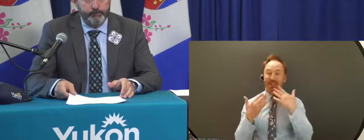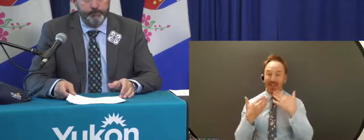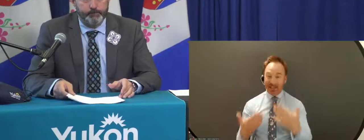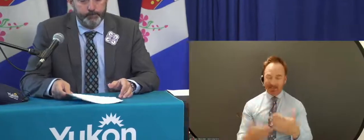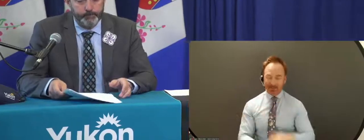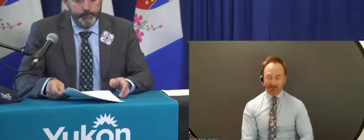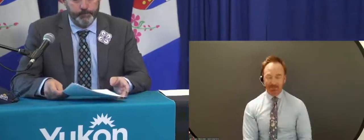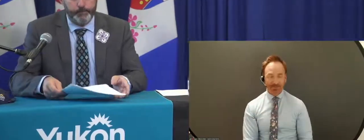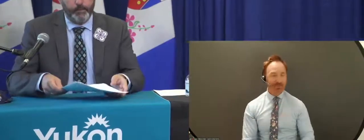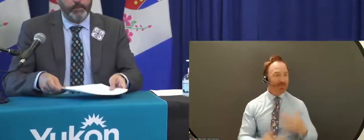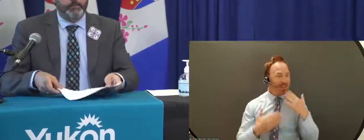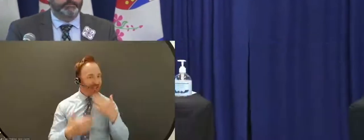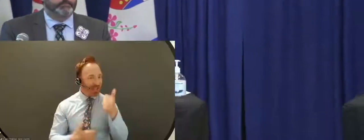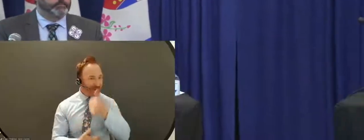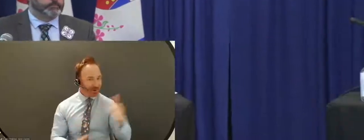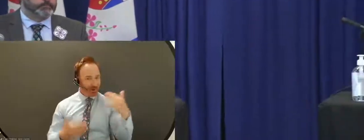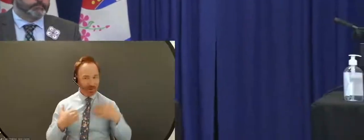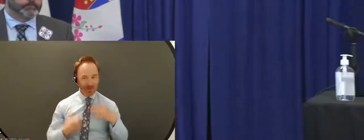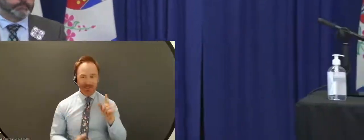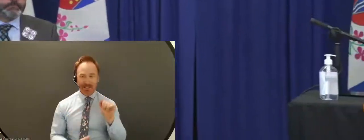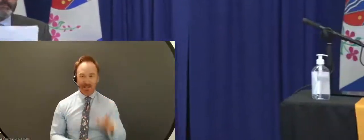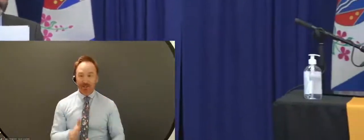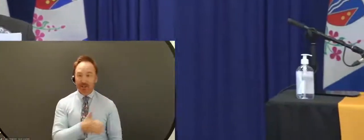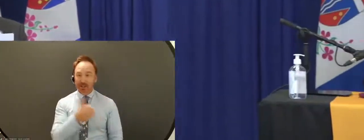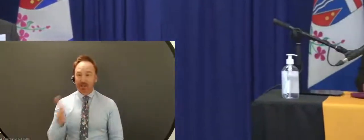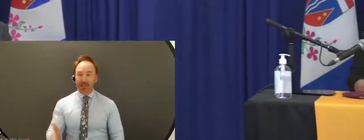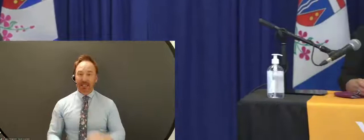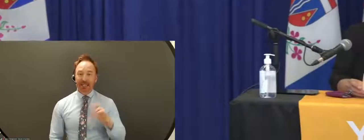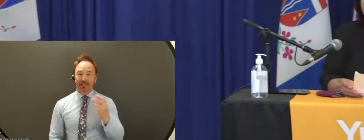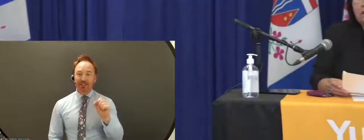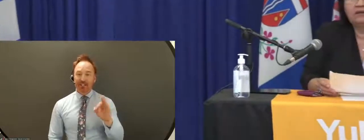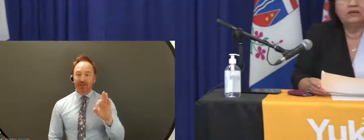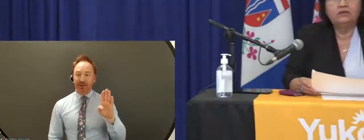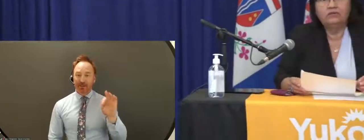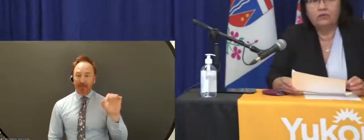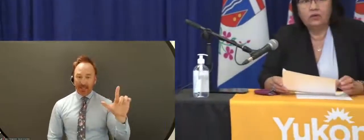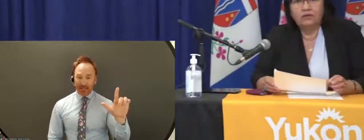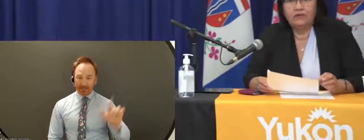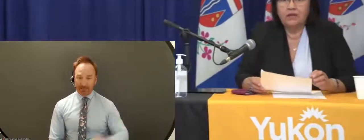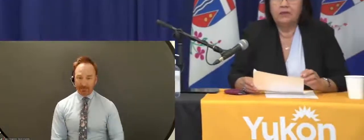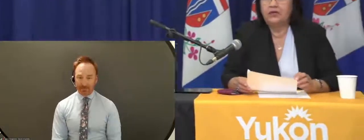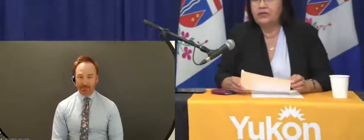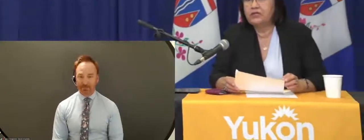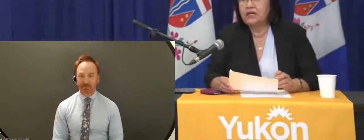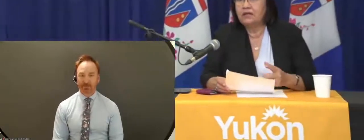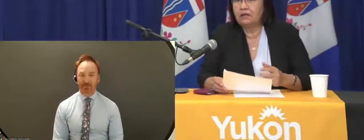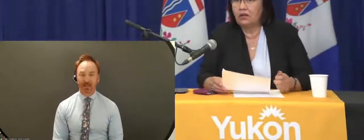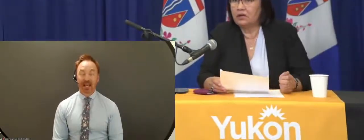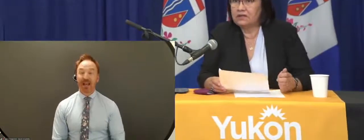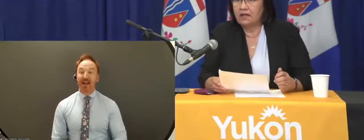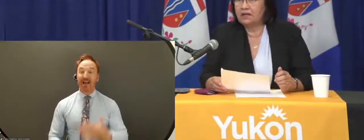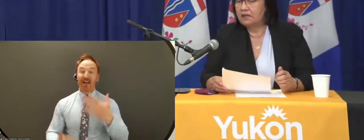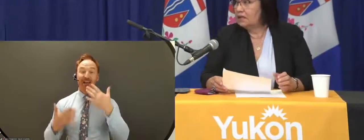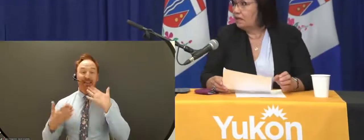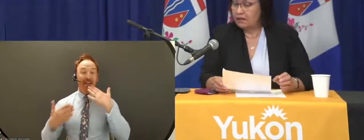safe six and that's what we've been practising for months and we must continue practising the